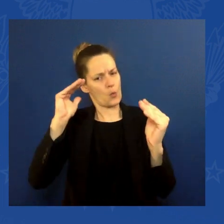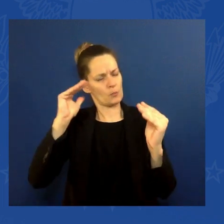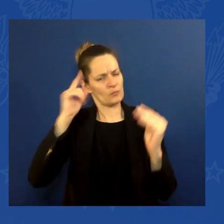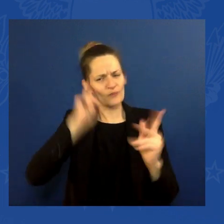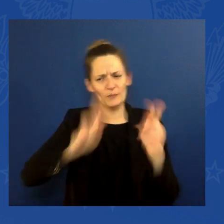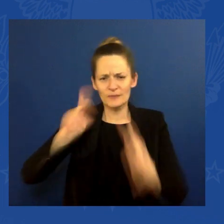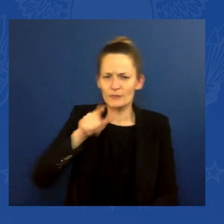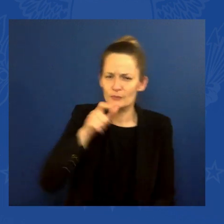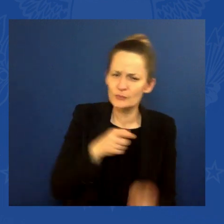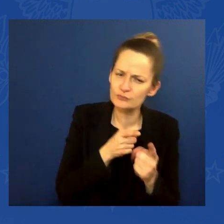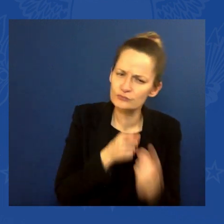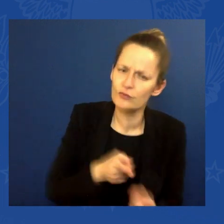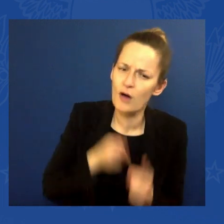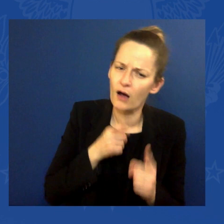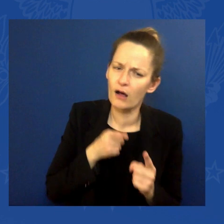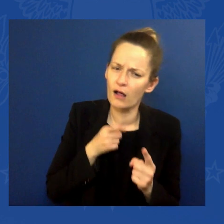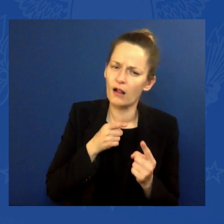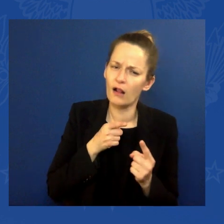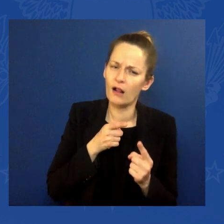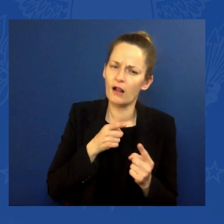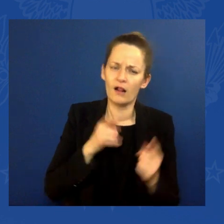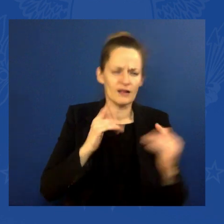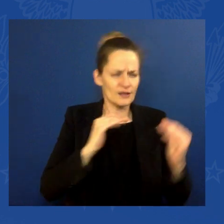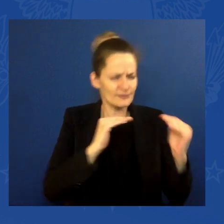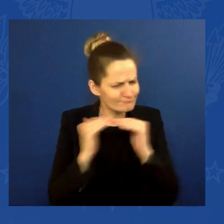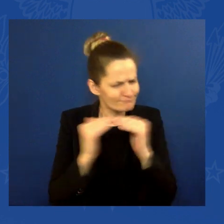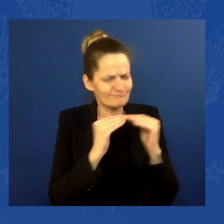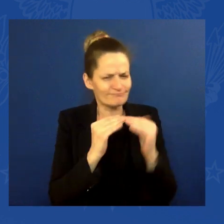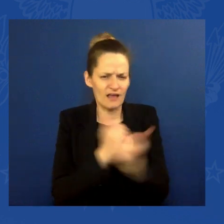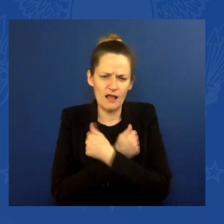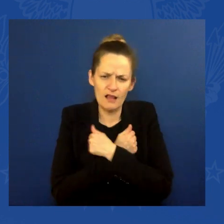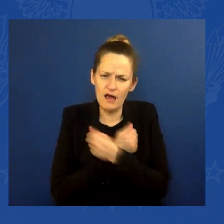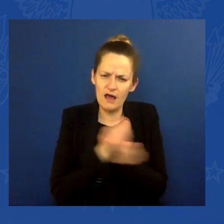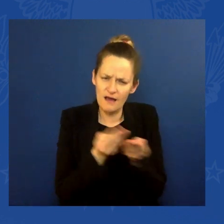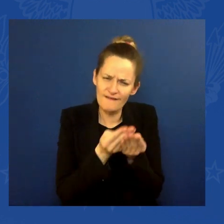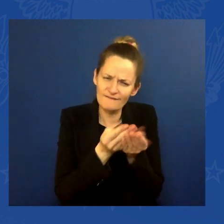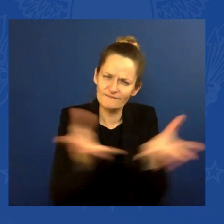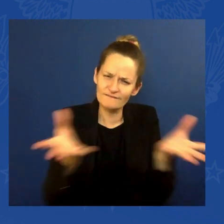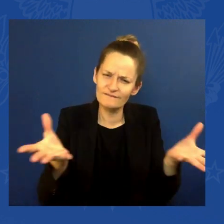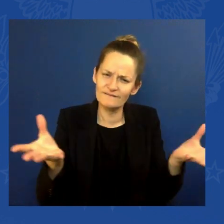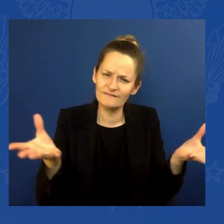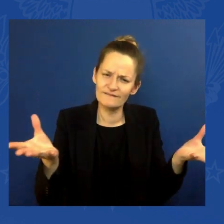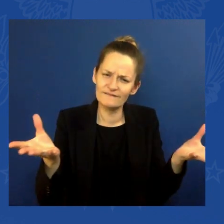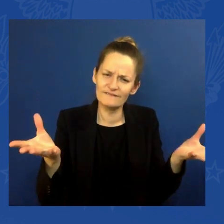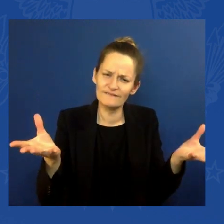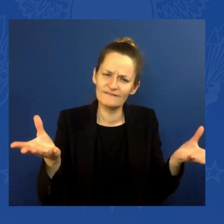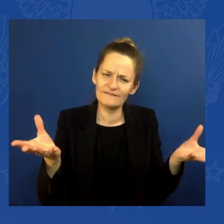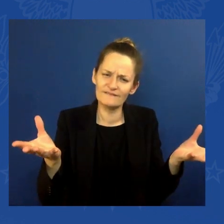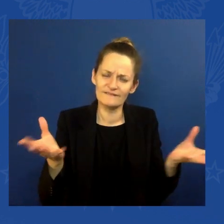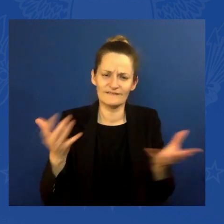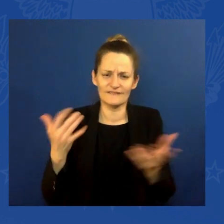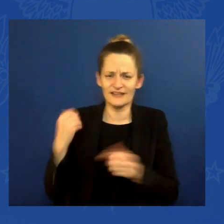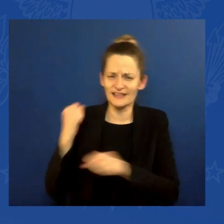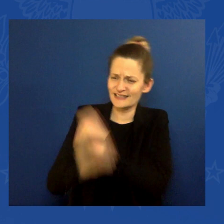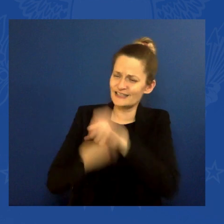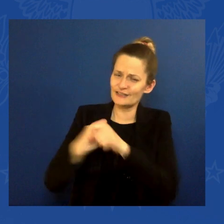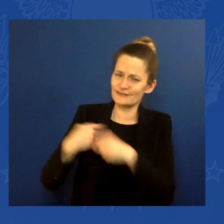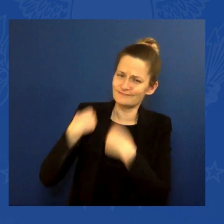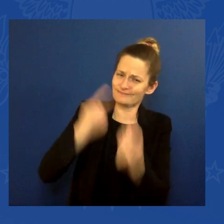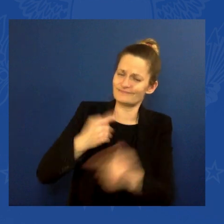among all people, in every station. Over the years, our St. Patrick's Day Society in Wilmington, Delaware, has raised millions of dollars,